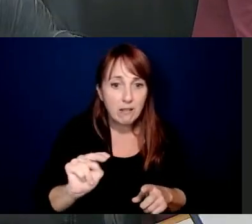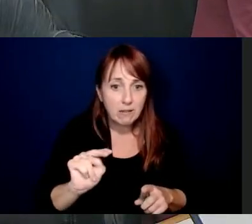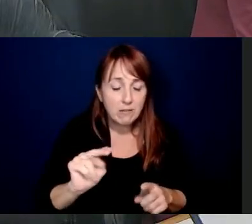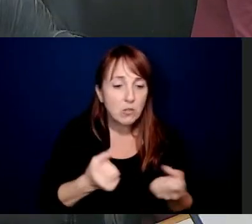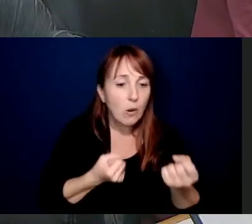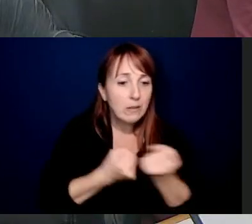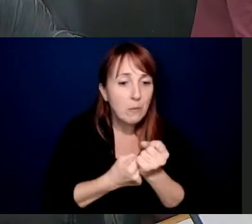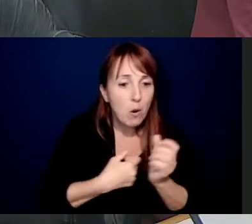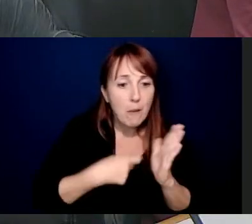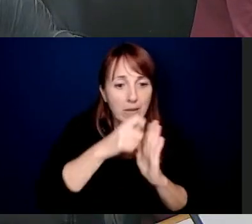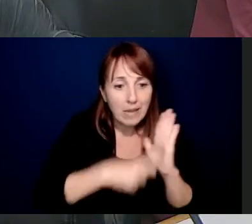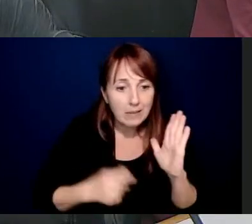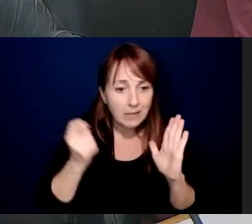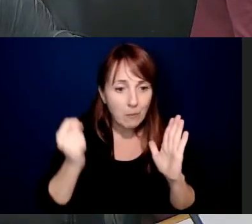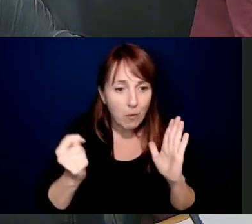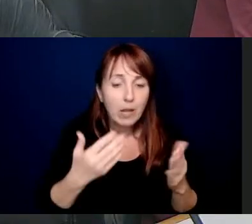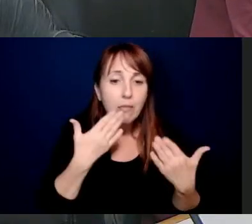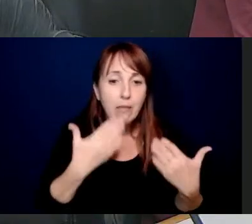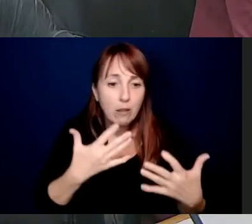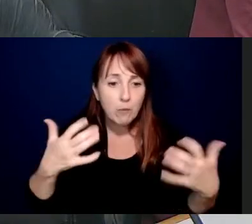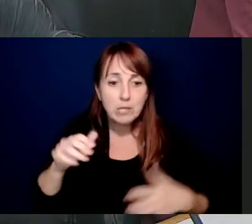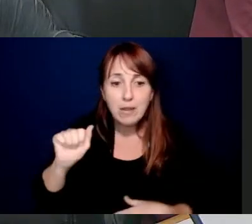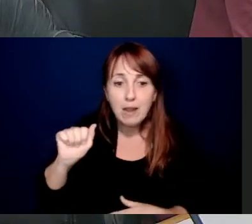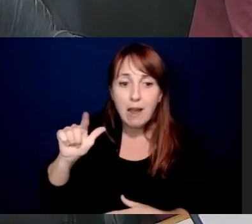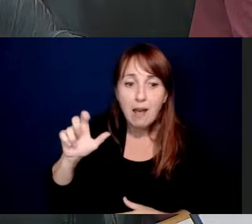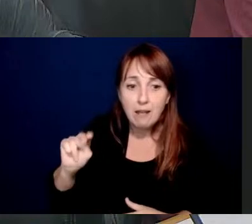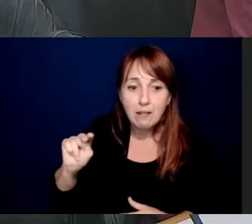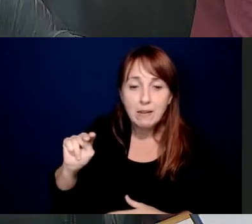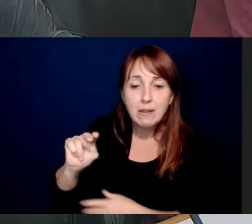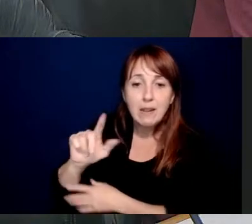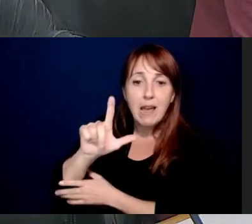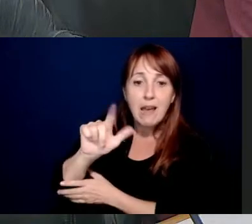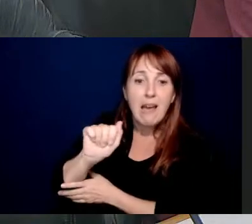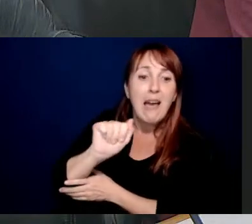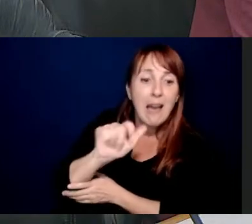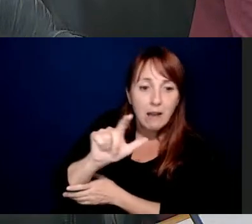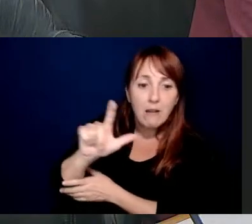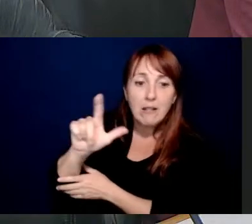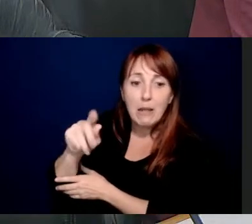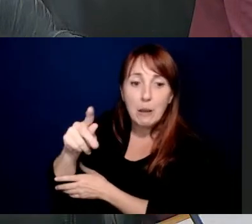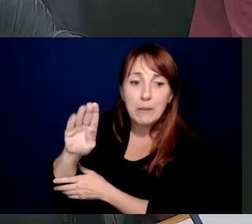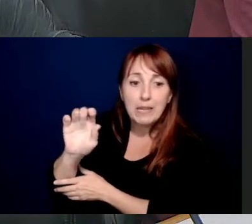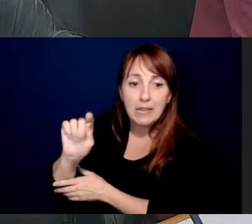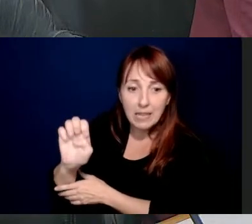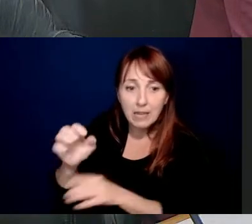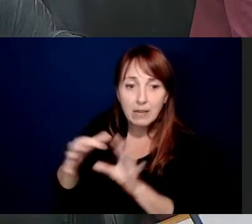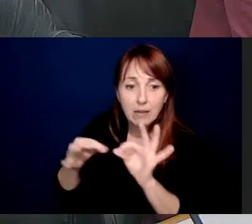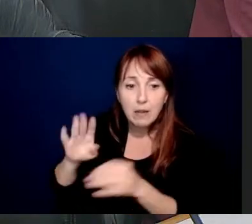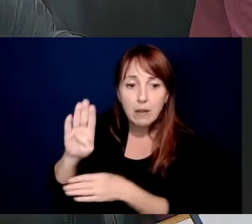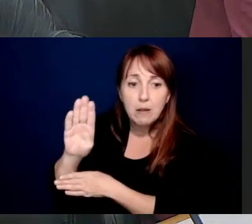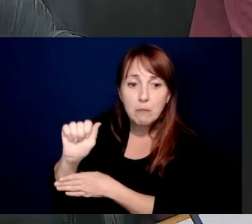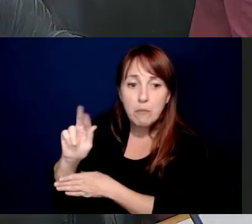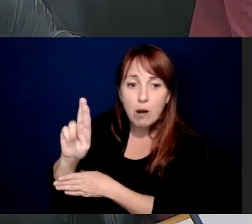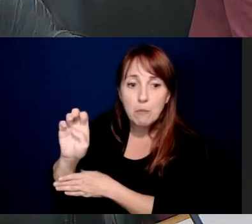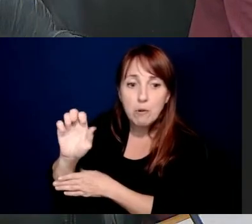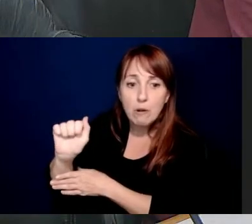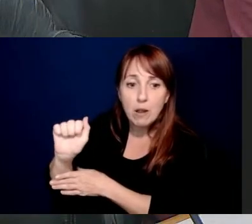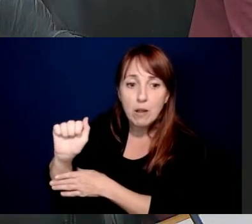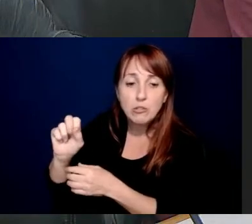Next we have Al Ann Lemke providing comments. Barbara service and support BA McClintock in support